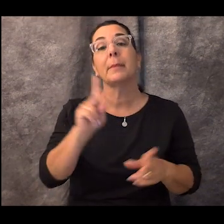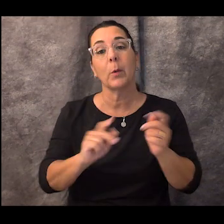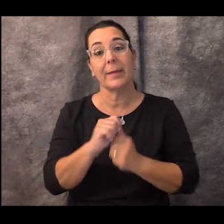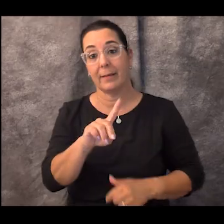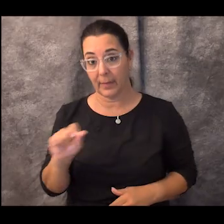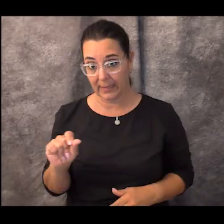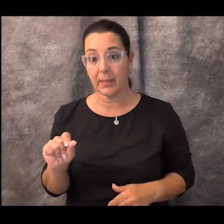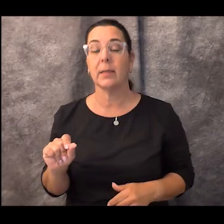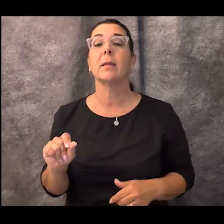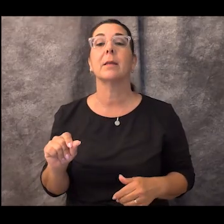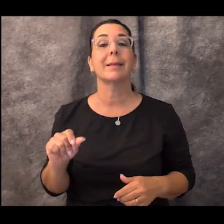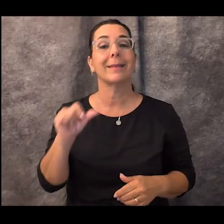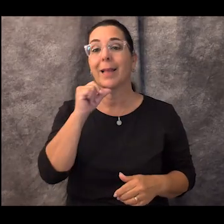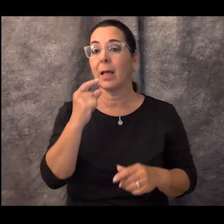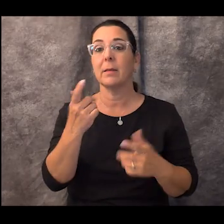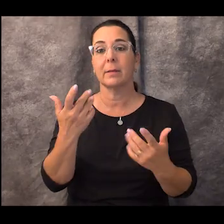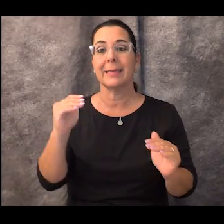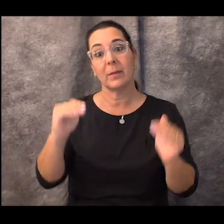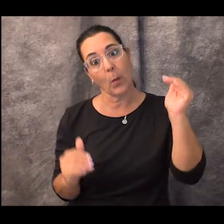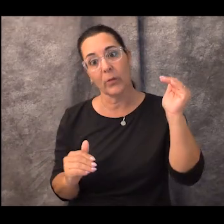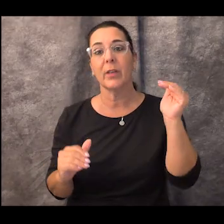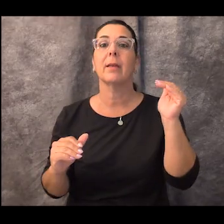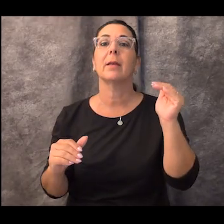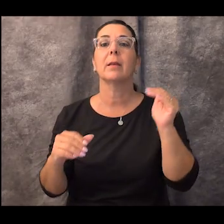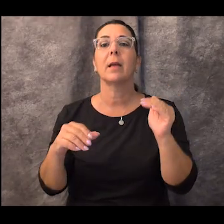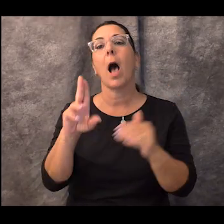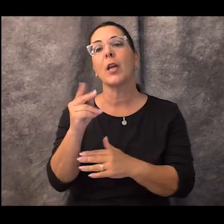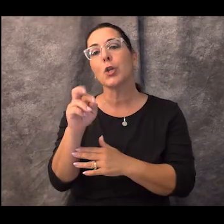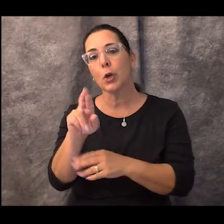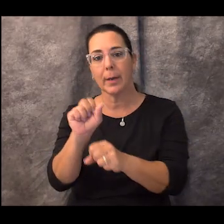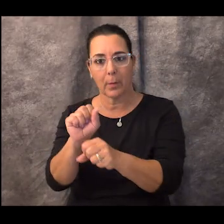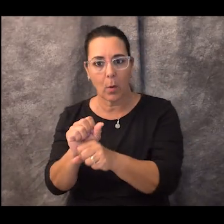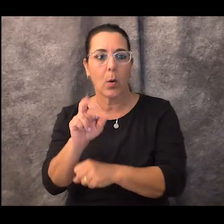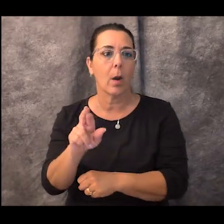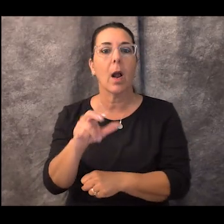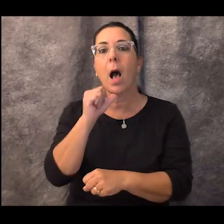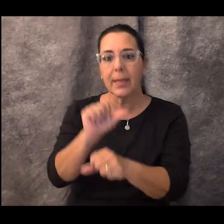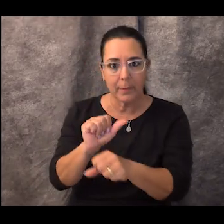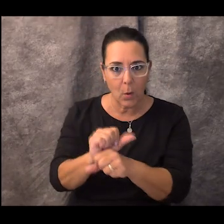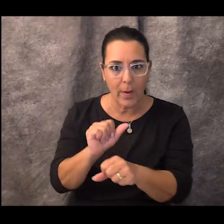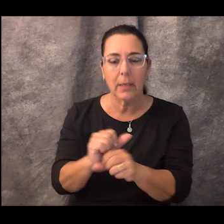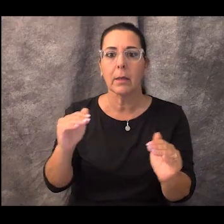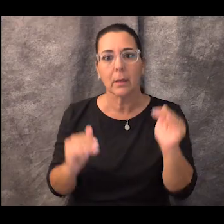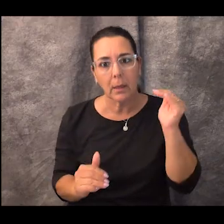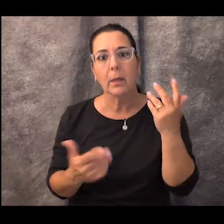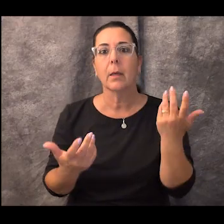unemployed and underemployed compared to non-disabled folks. So the cost of getting the ID or getting whatever documents